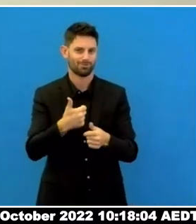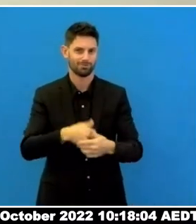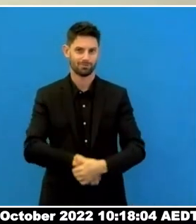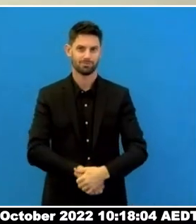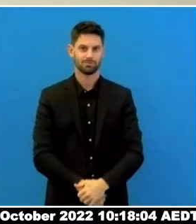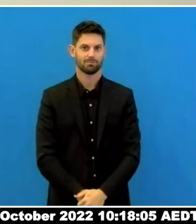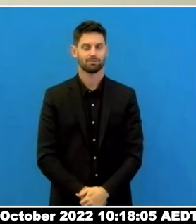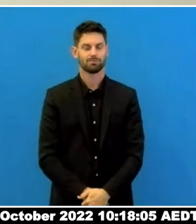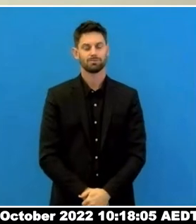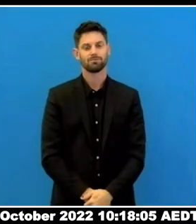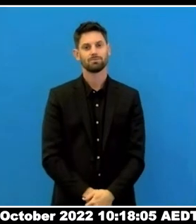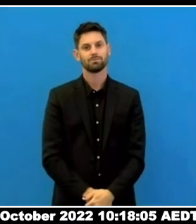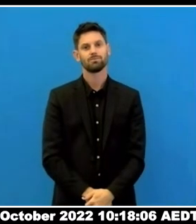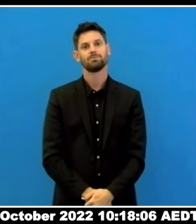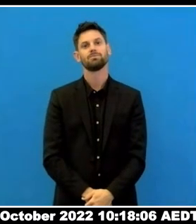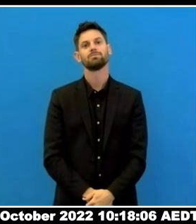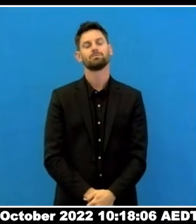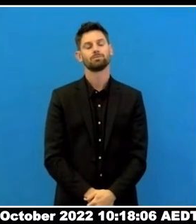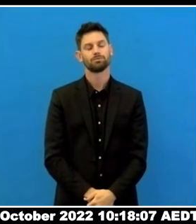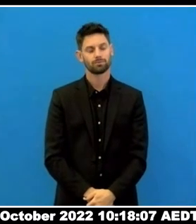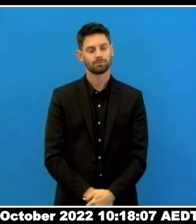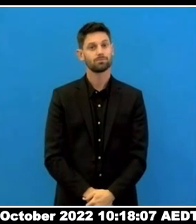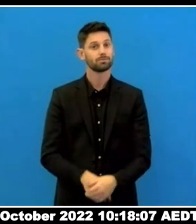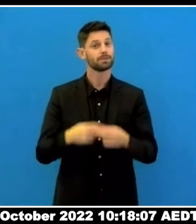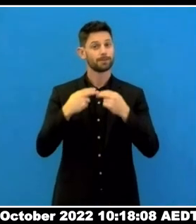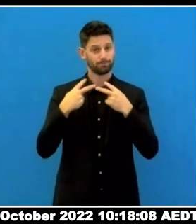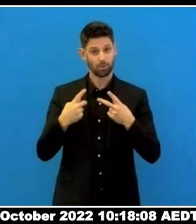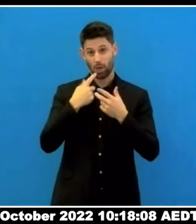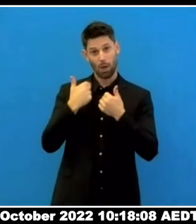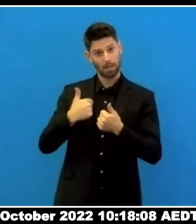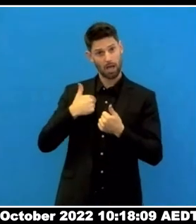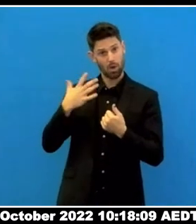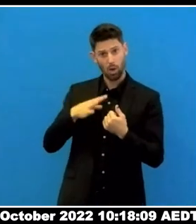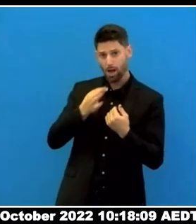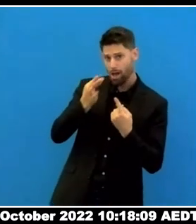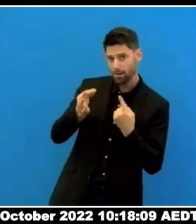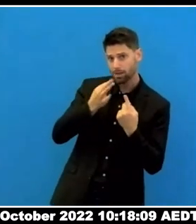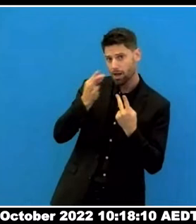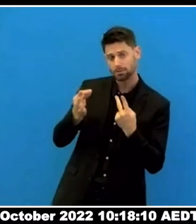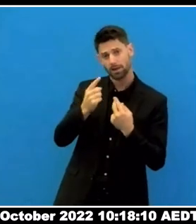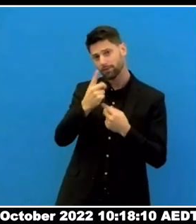Thank you very much, Commissioner. Now, do you mind if I ask you a few questions arising from Please do.